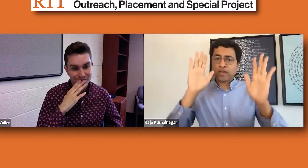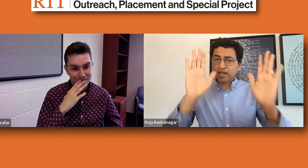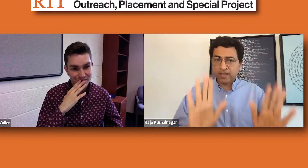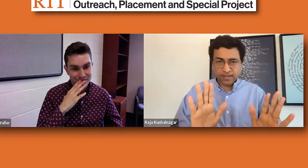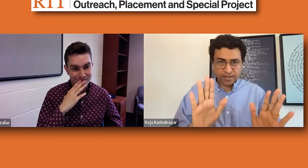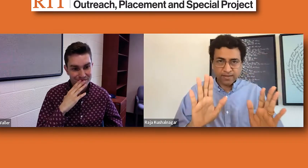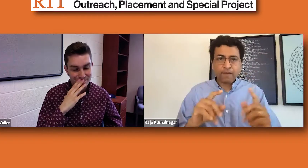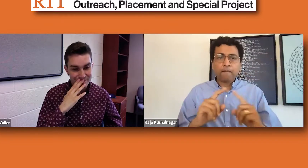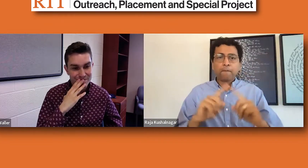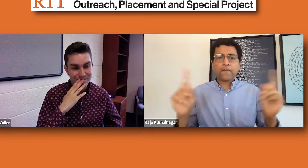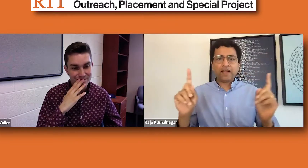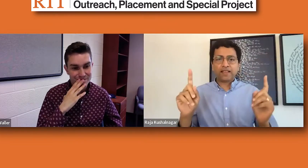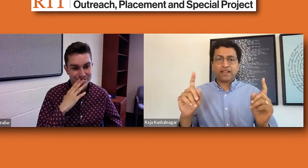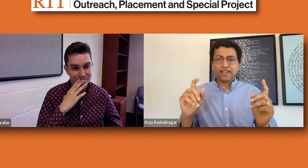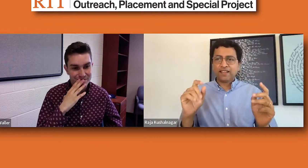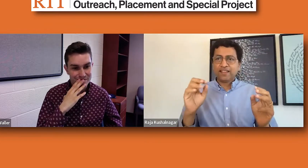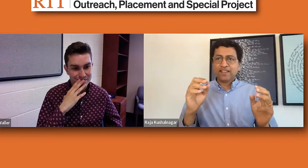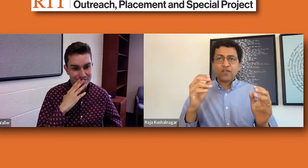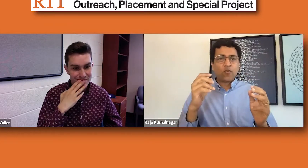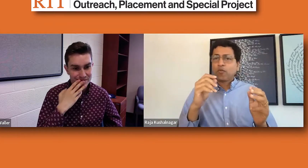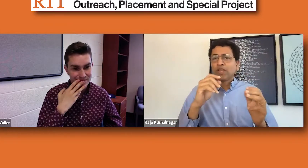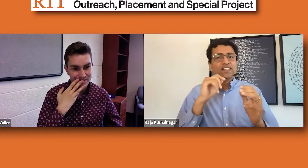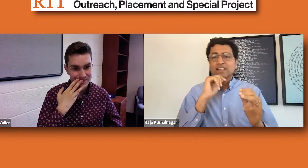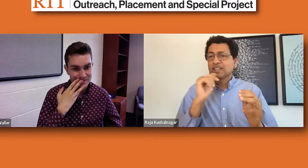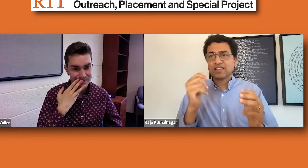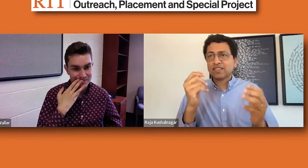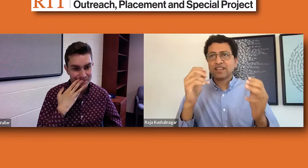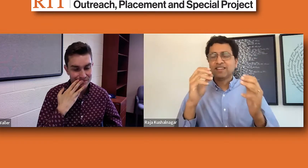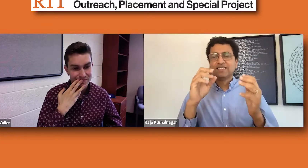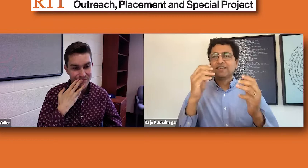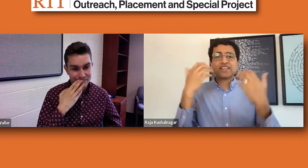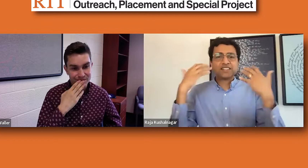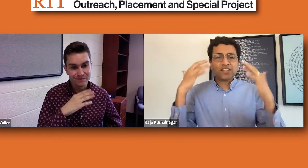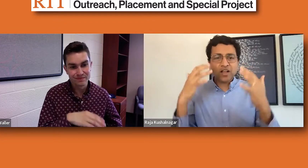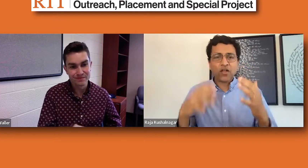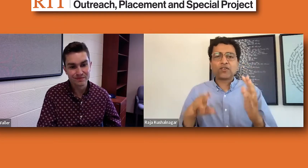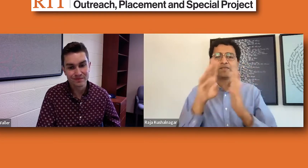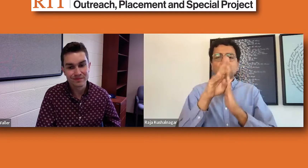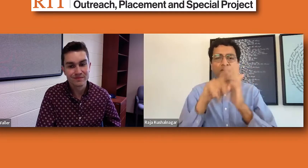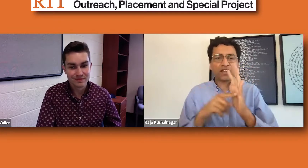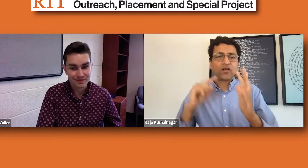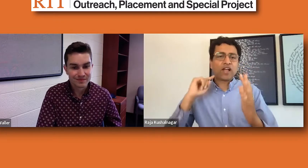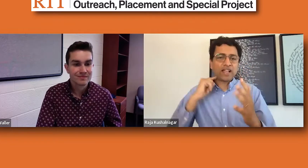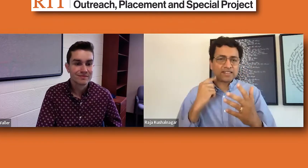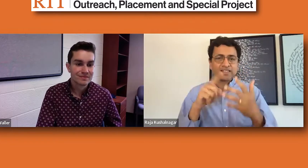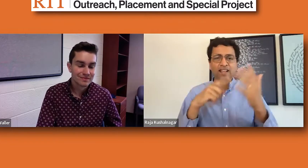and they seem to work very well.